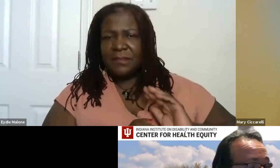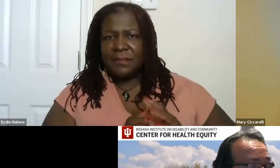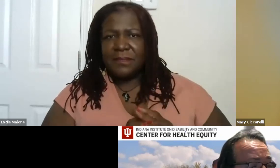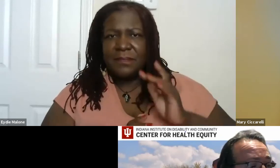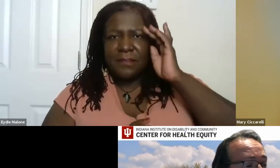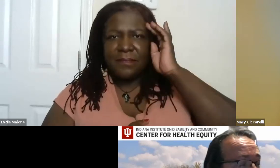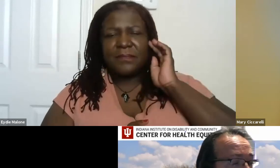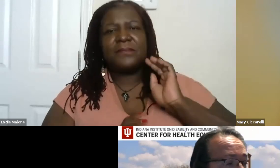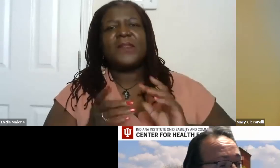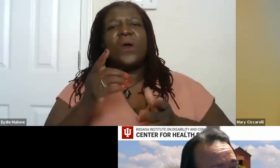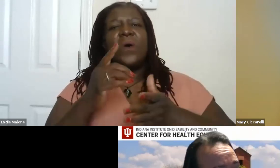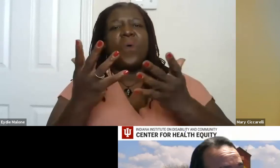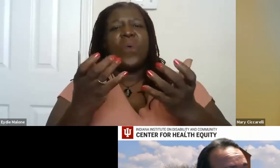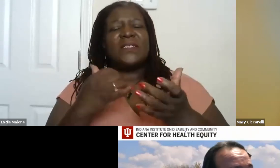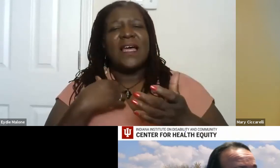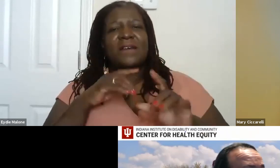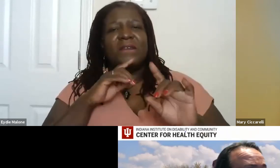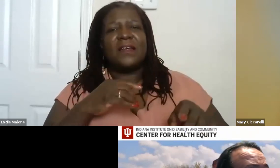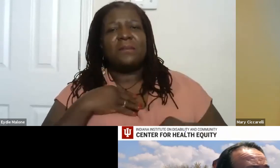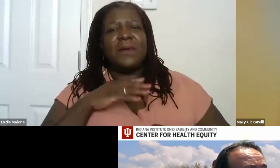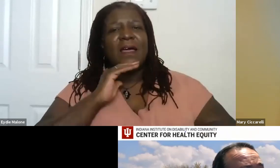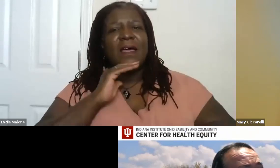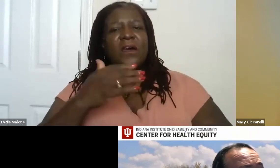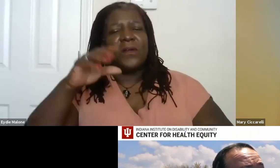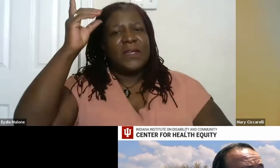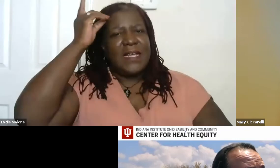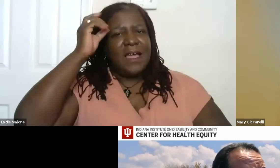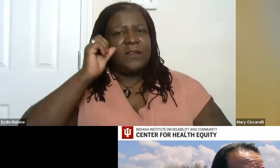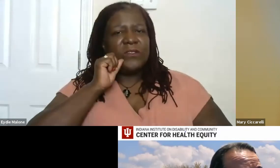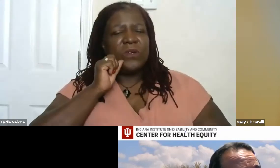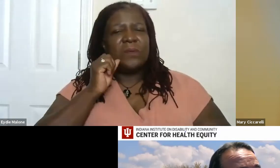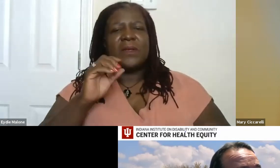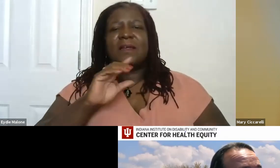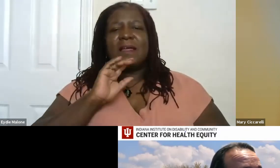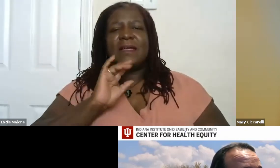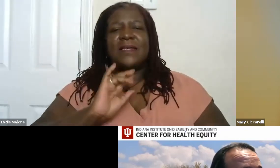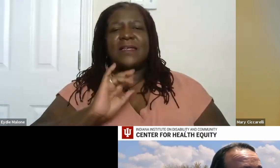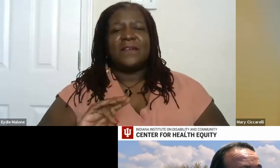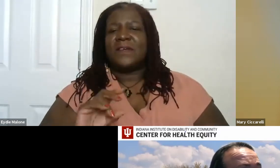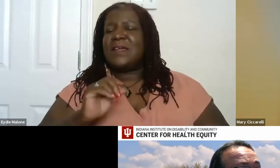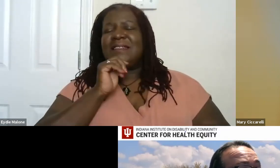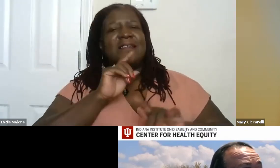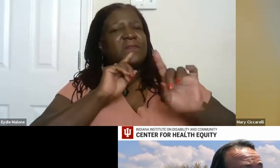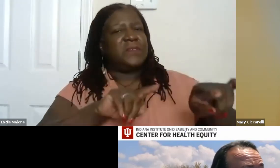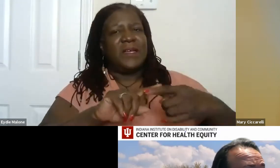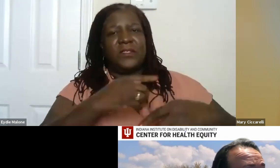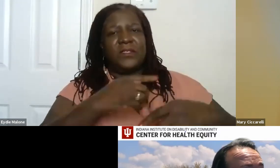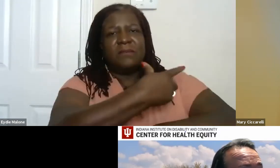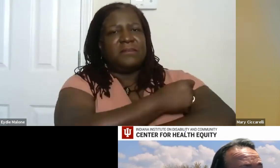to this. My daughter is 7, has Down Syndrome, and has a history of not responding to a vaccine. Her physicians are recommending that we get